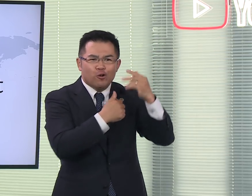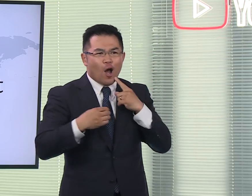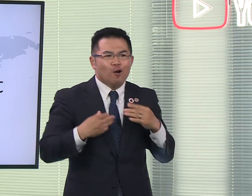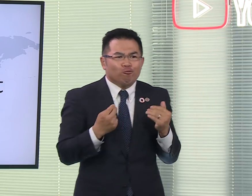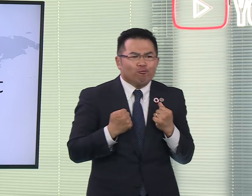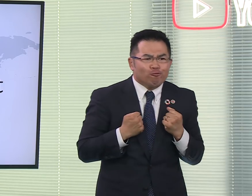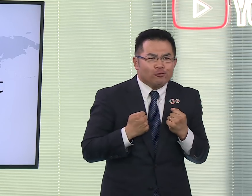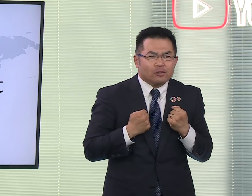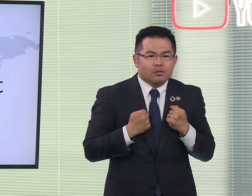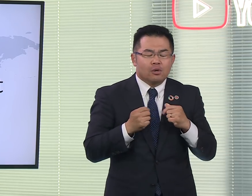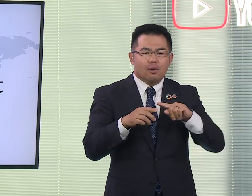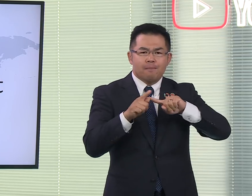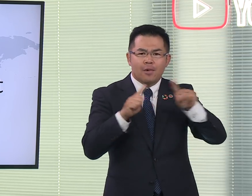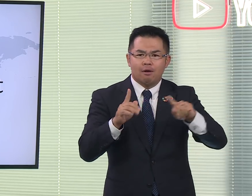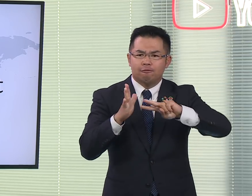the first language that I was exposed to